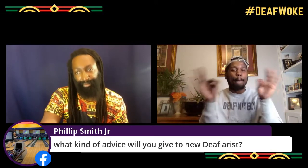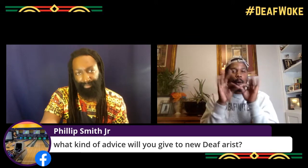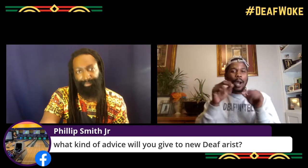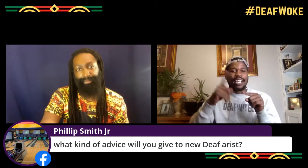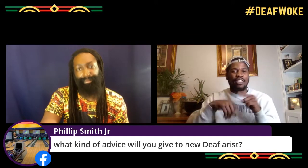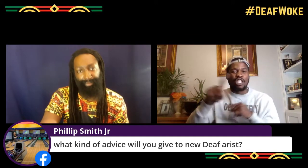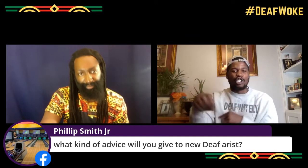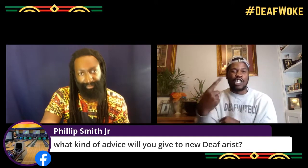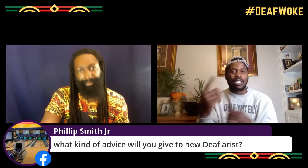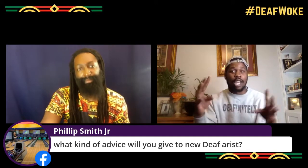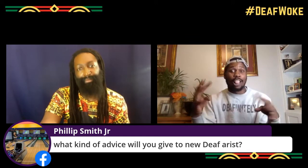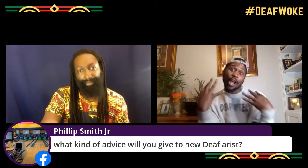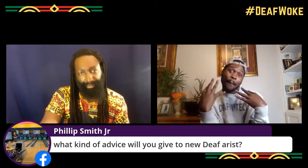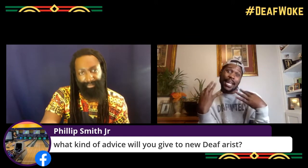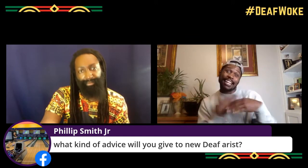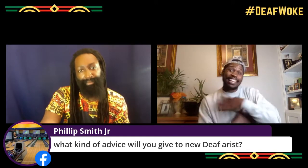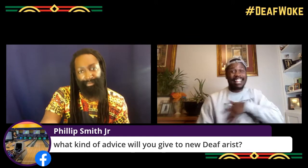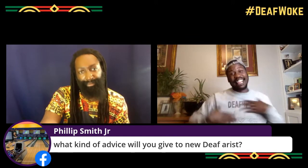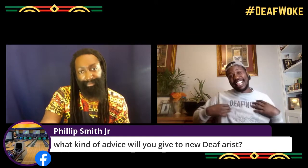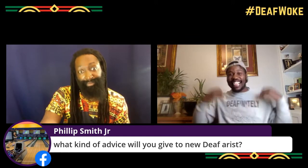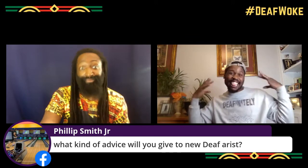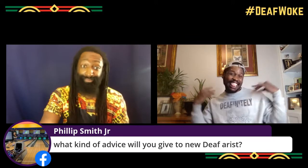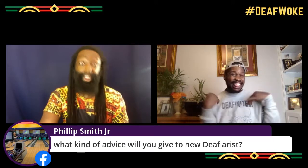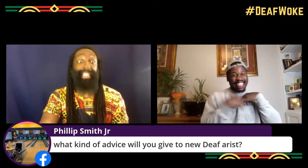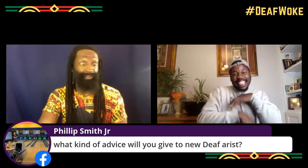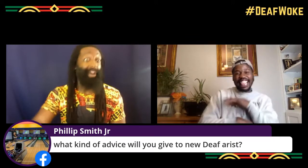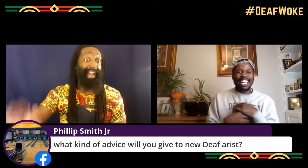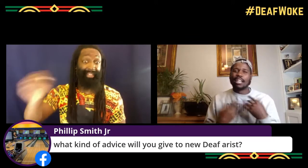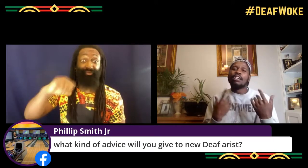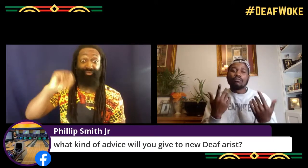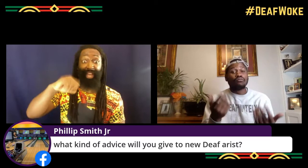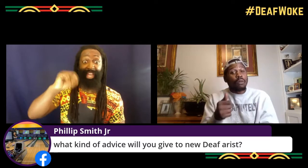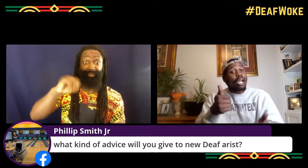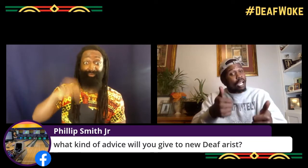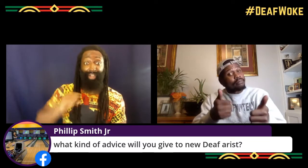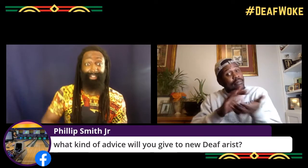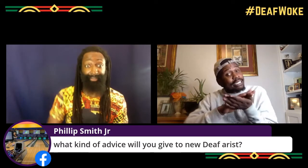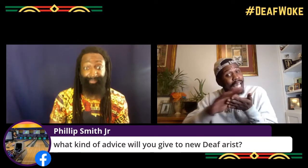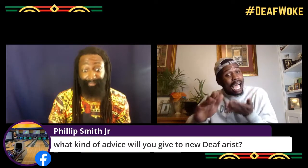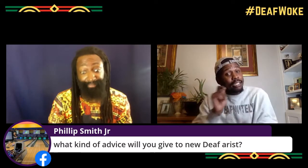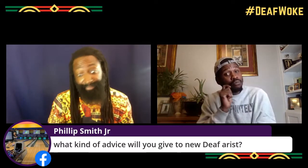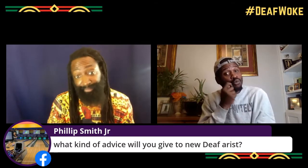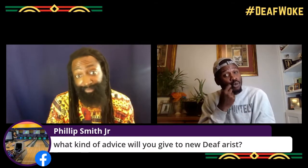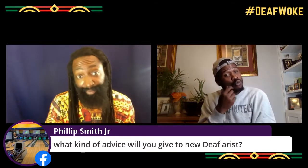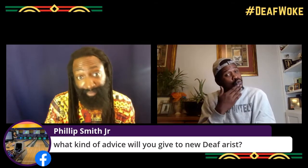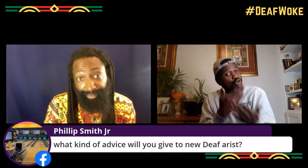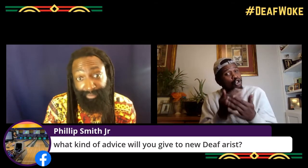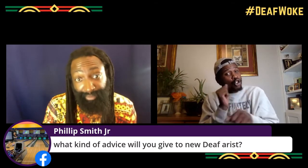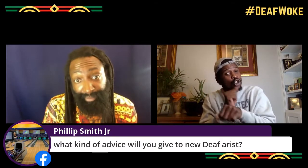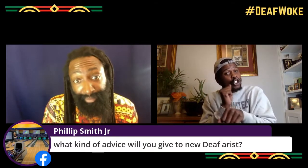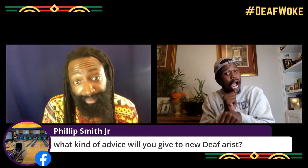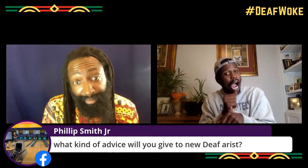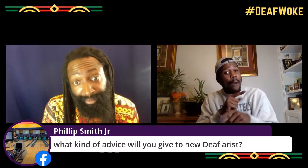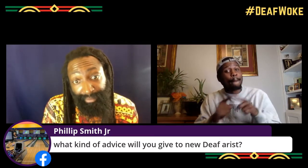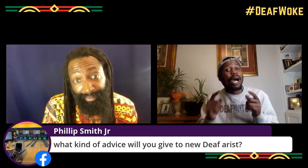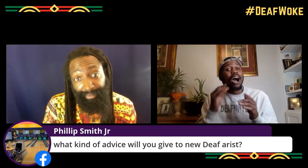It's more important than looking at me getting my thing. Yeah that's the truth, that's right.